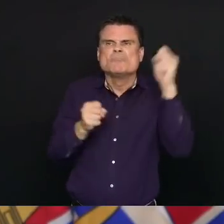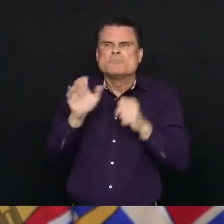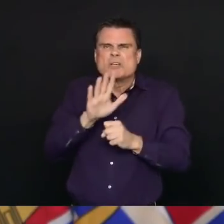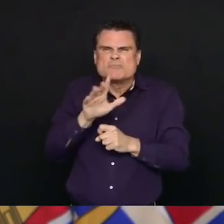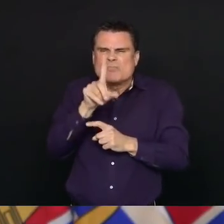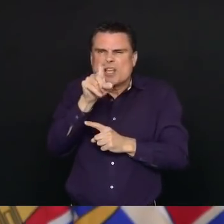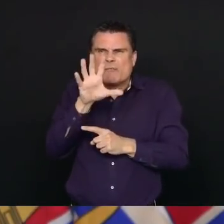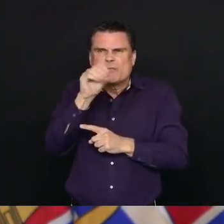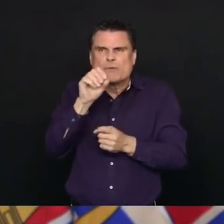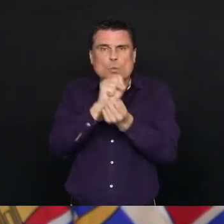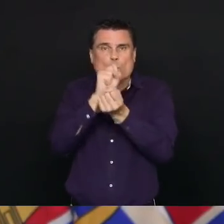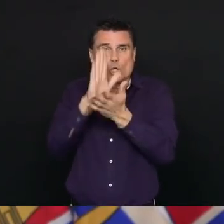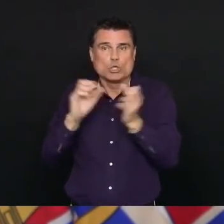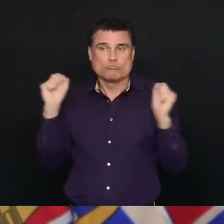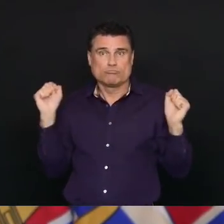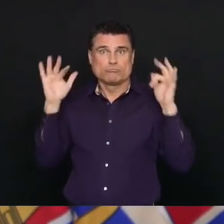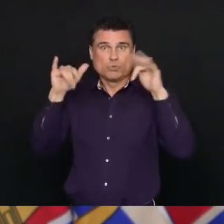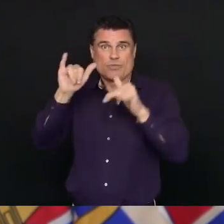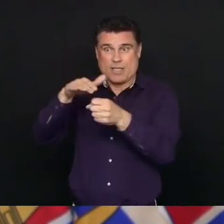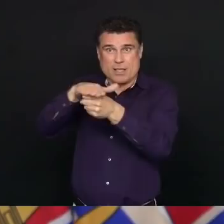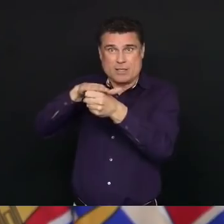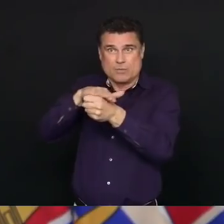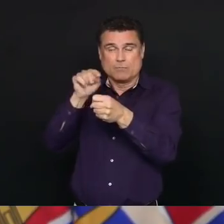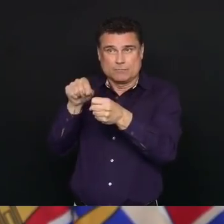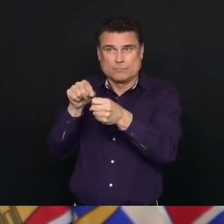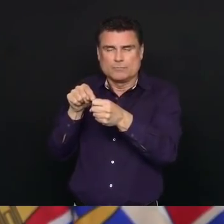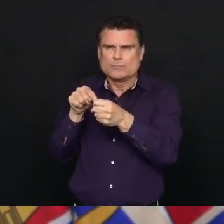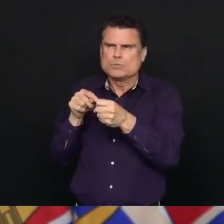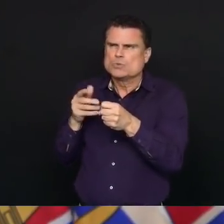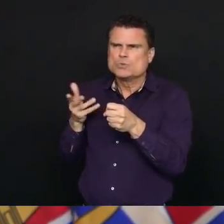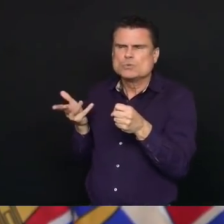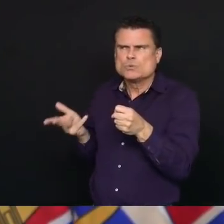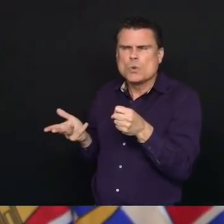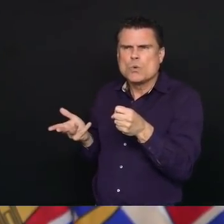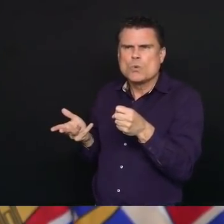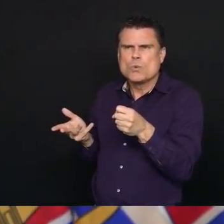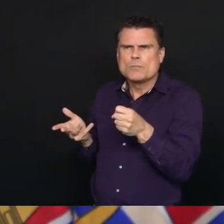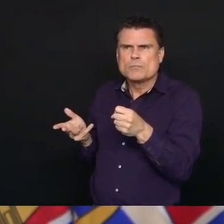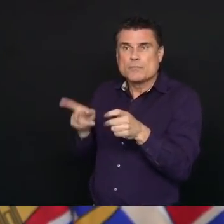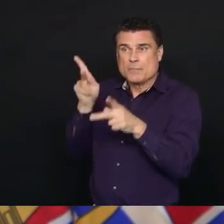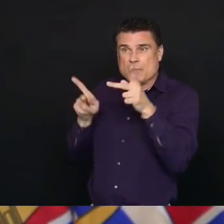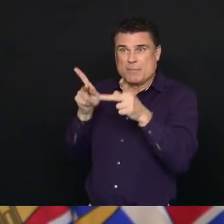He is concerned that an influx of people from all over BC and Alberta will potentially bring COVID-19 in to the